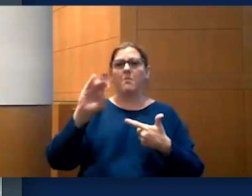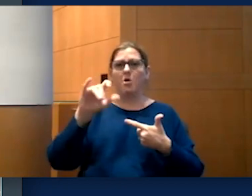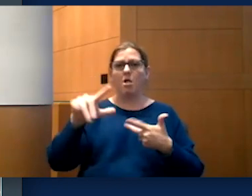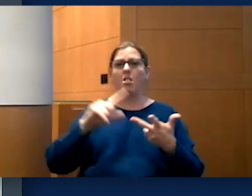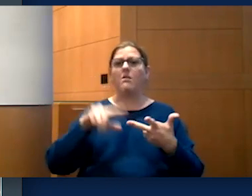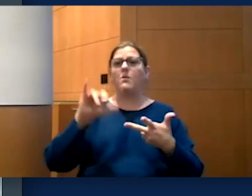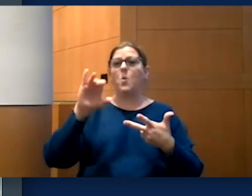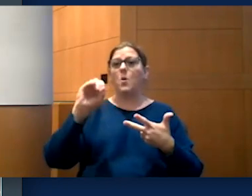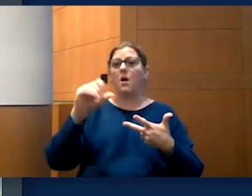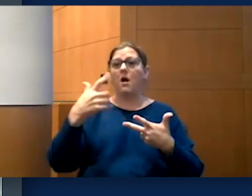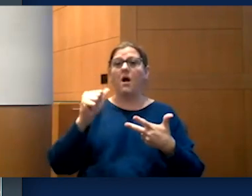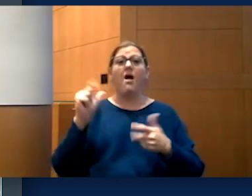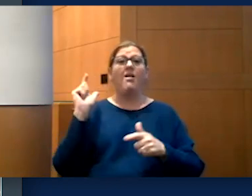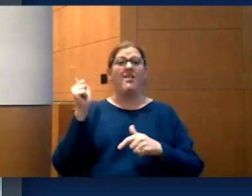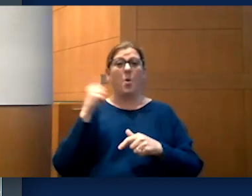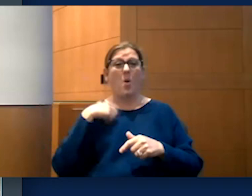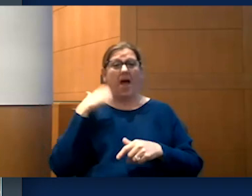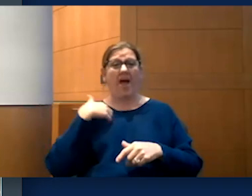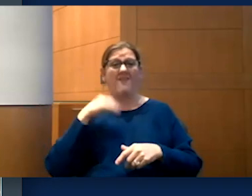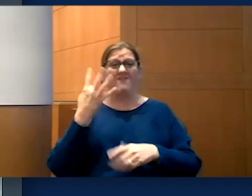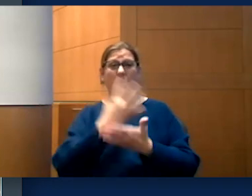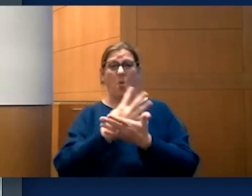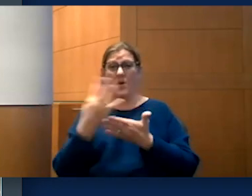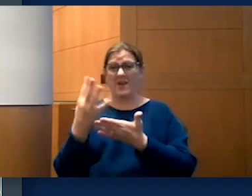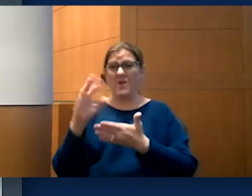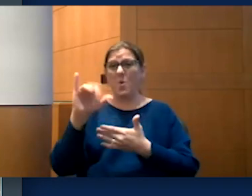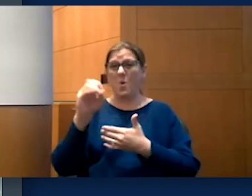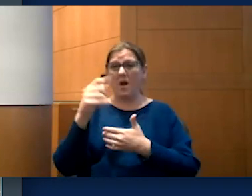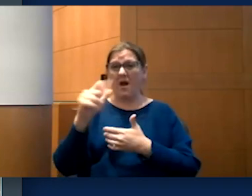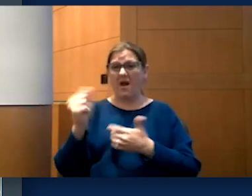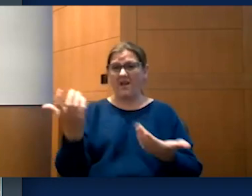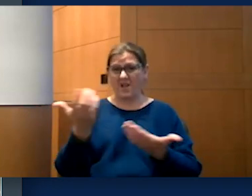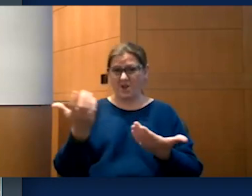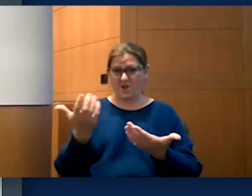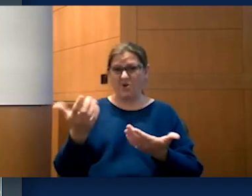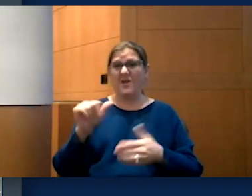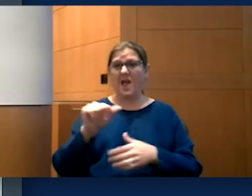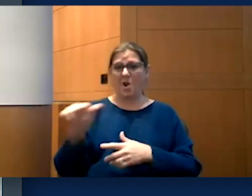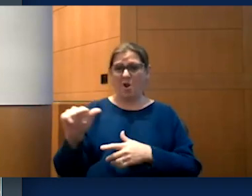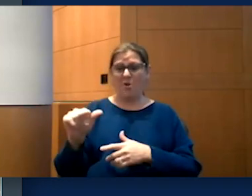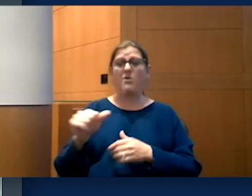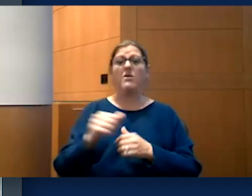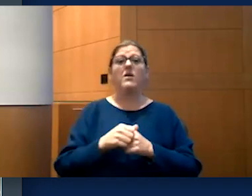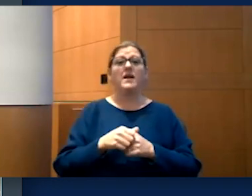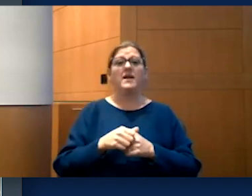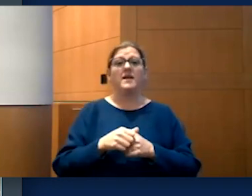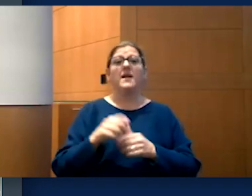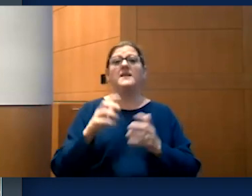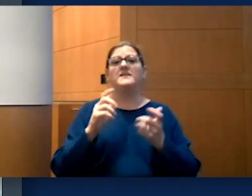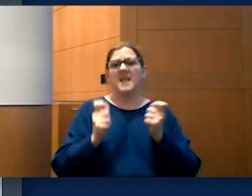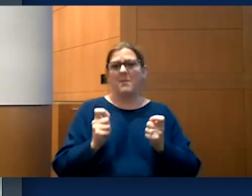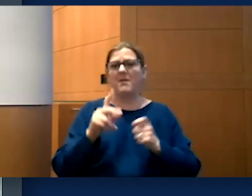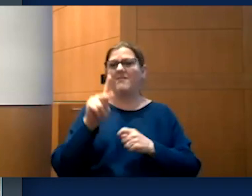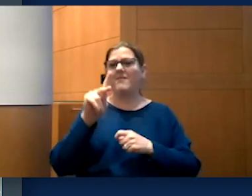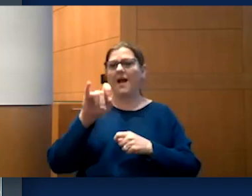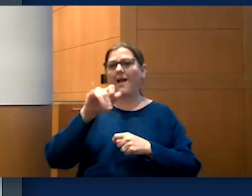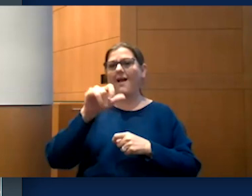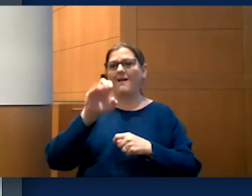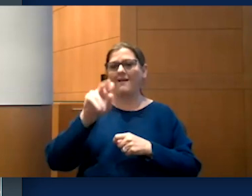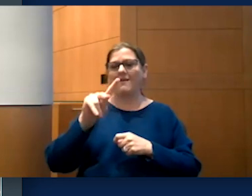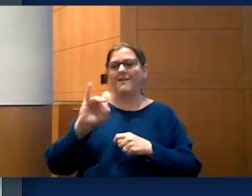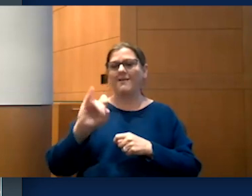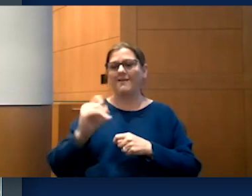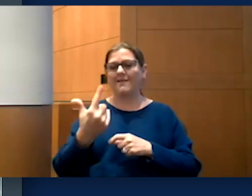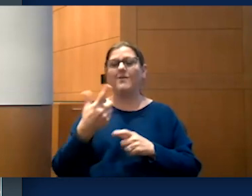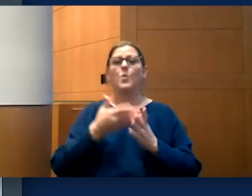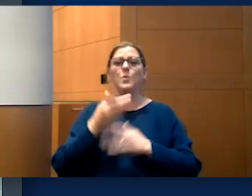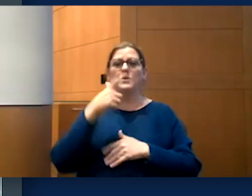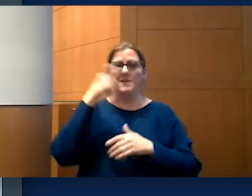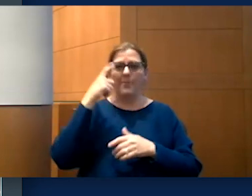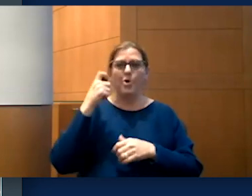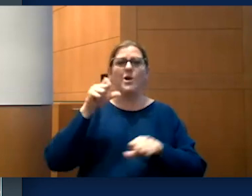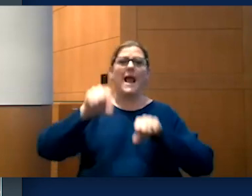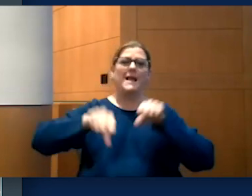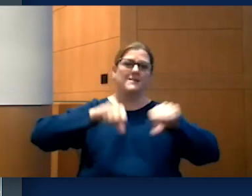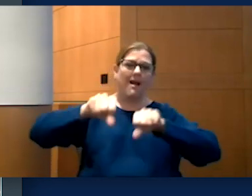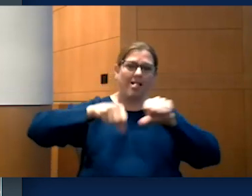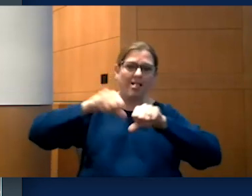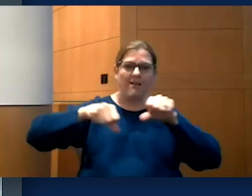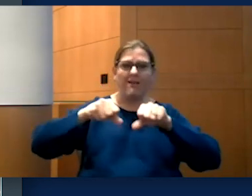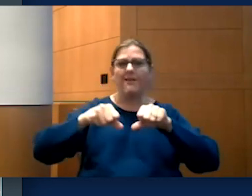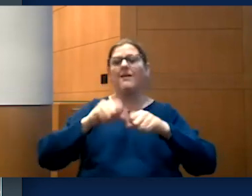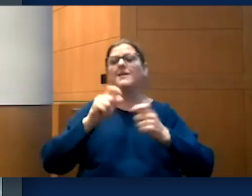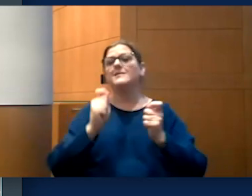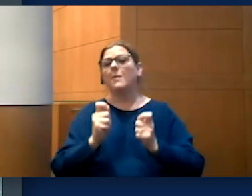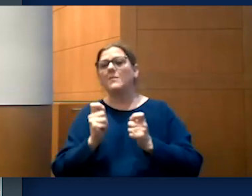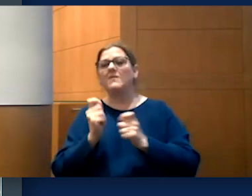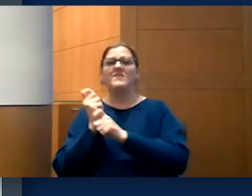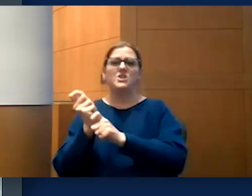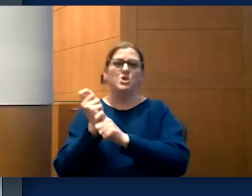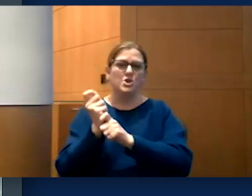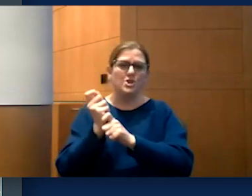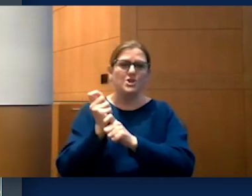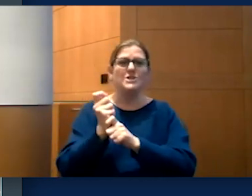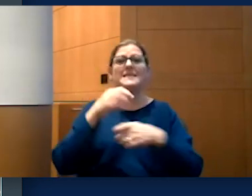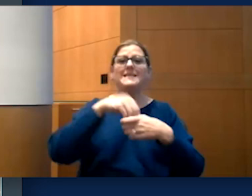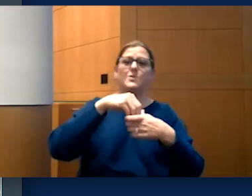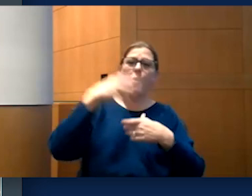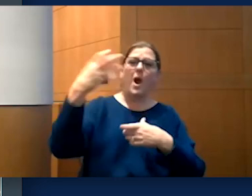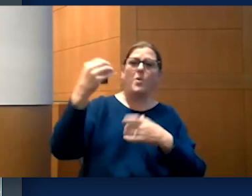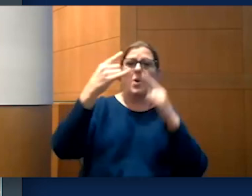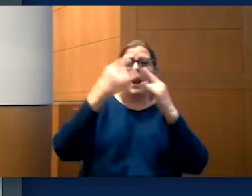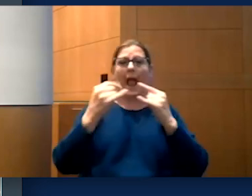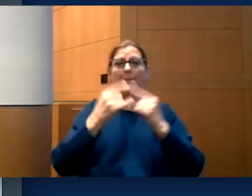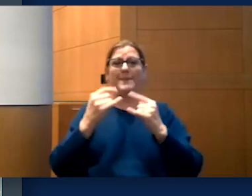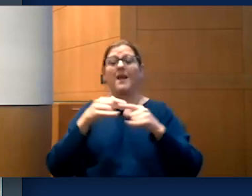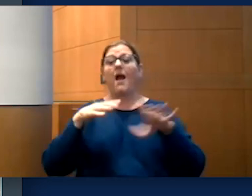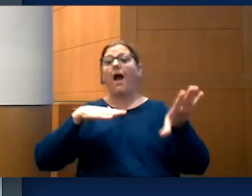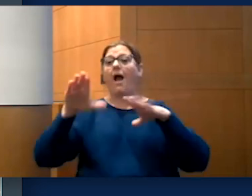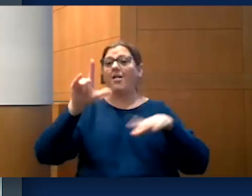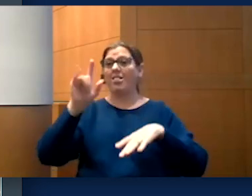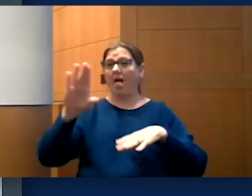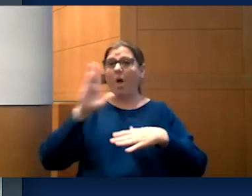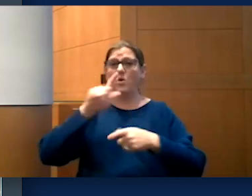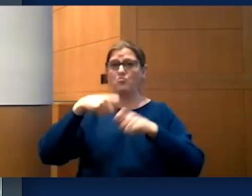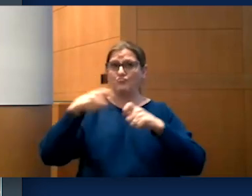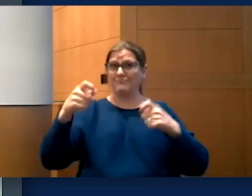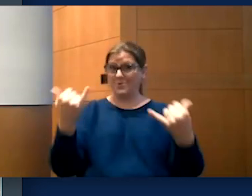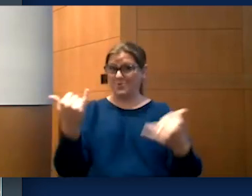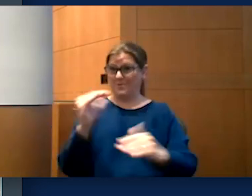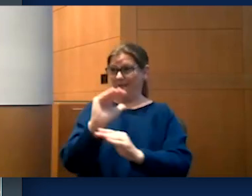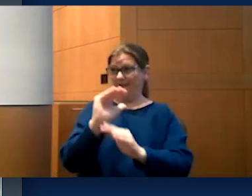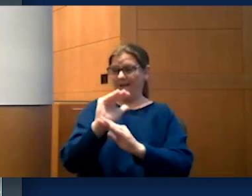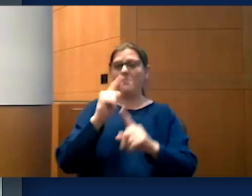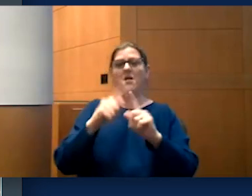plan of yoga. So we'll be doing that here in Ann arbor adaptive kayaking obviously runs through the summer. We have hand cycling, adaptive fishing, indoor, outdoor camping, hiking club, which is finishing up tonight and then adaptive golf and Walker soccer.